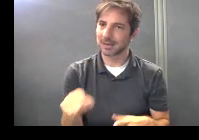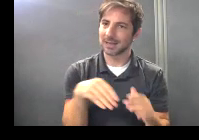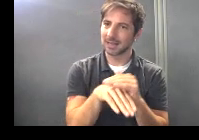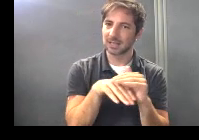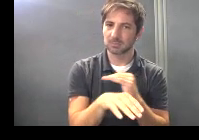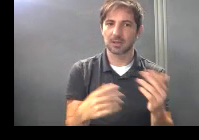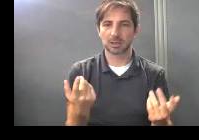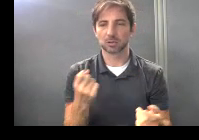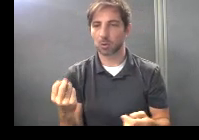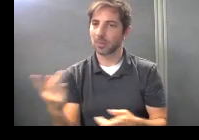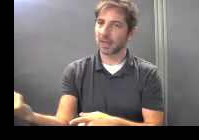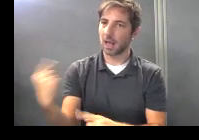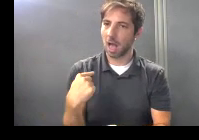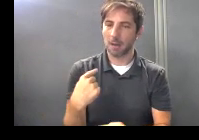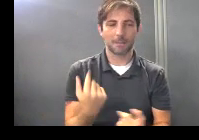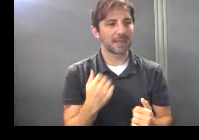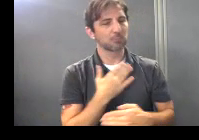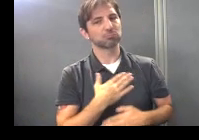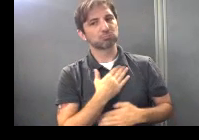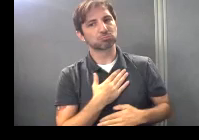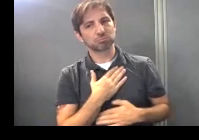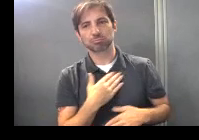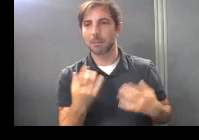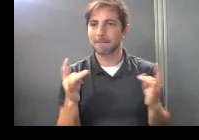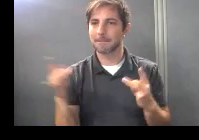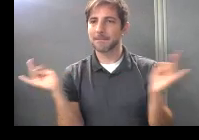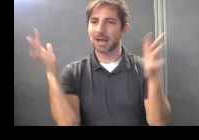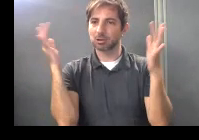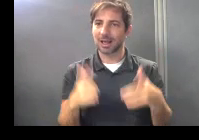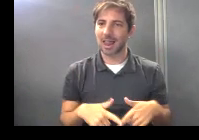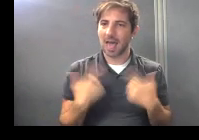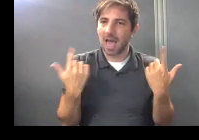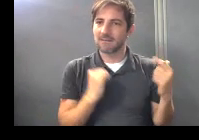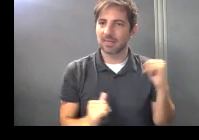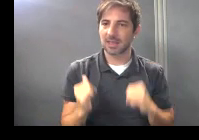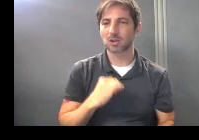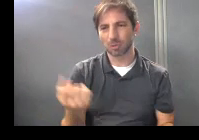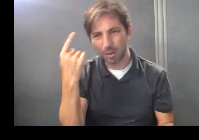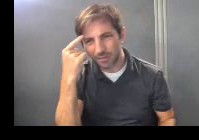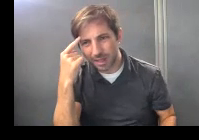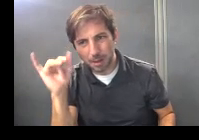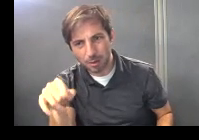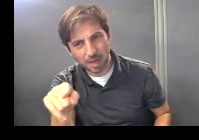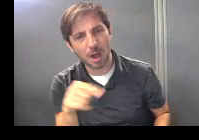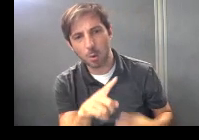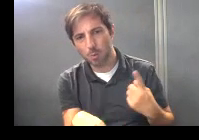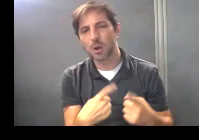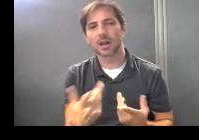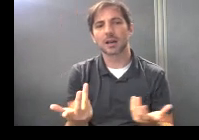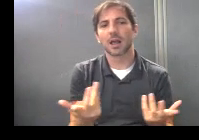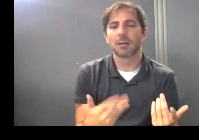WISHES TO ENJOY THE MAGIC OF LIVE THEATER. THAT'S THE TYPE OF THING TO THINK ABOUT INCLUDING